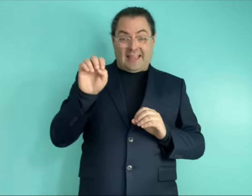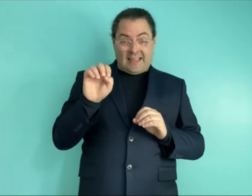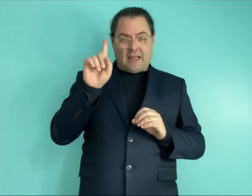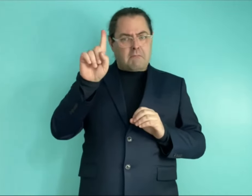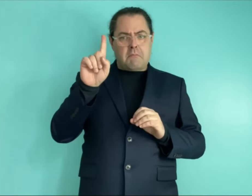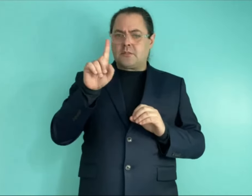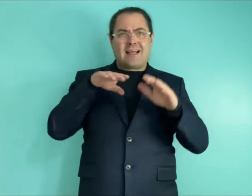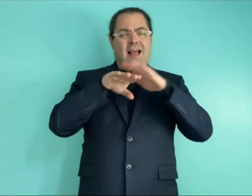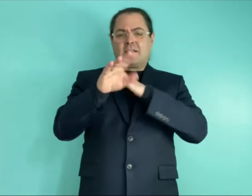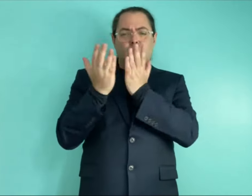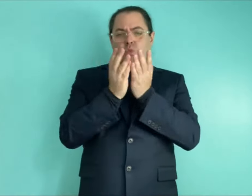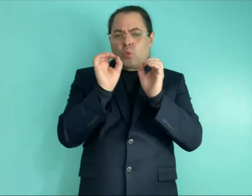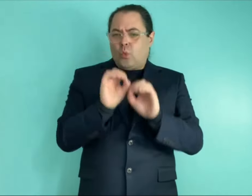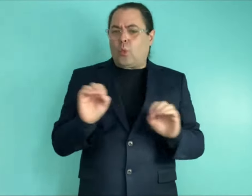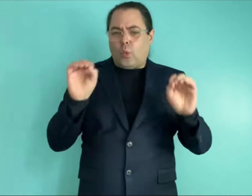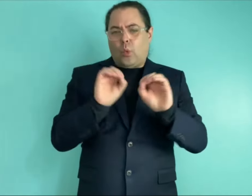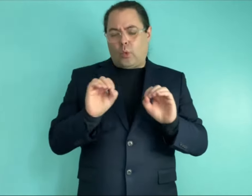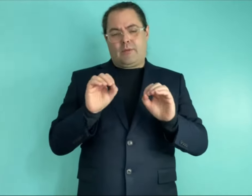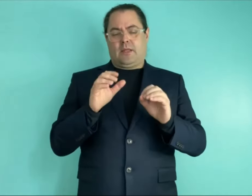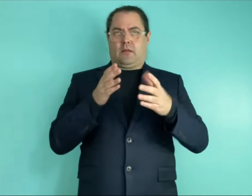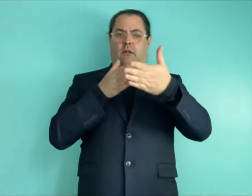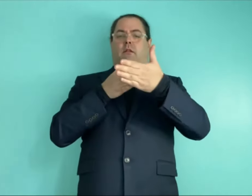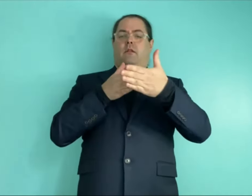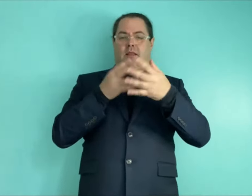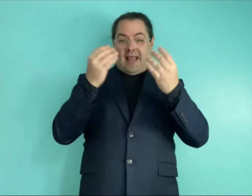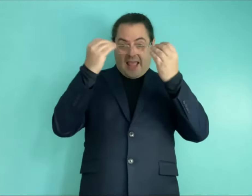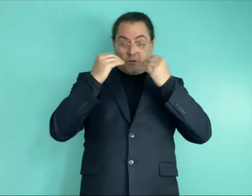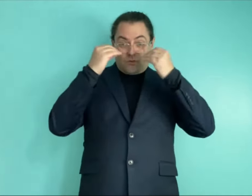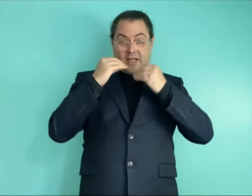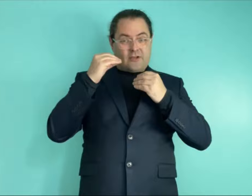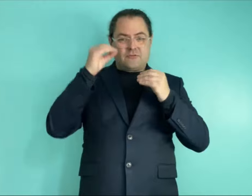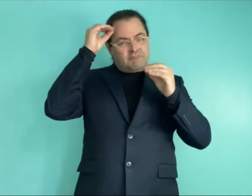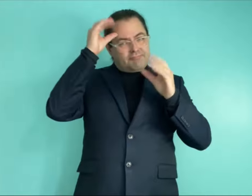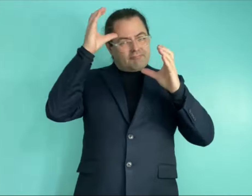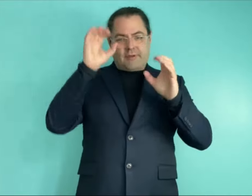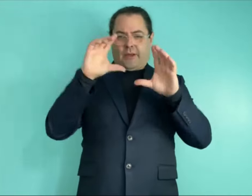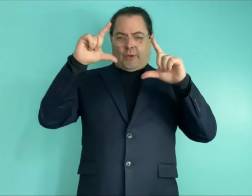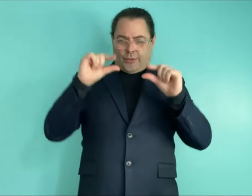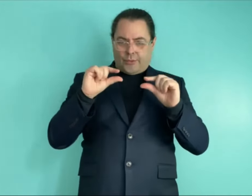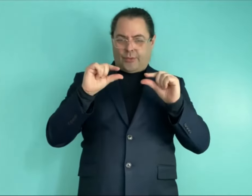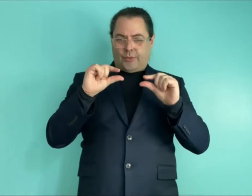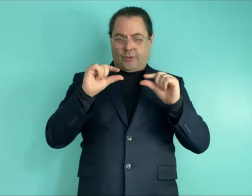16:19:18 A person with disability will not be able to compete in this space of testing